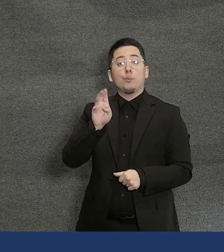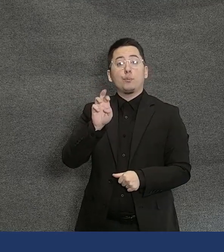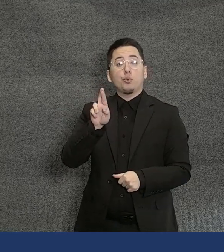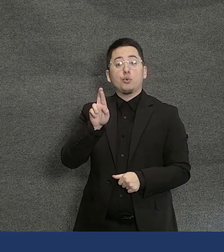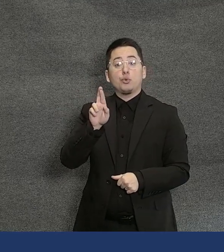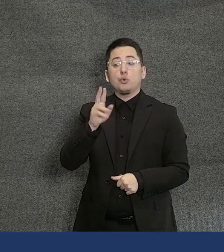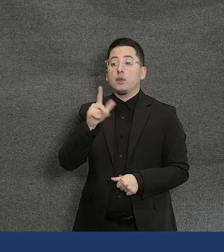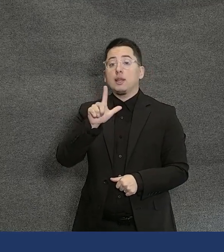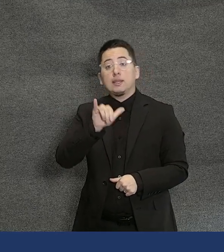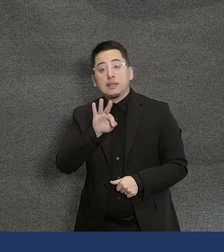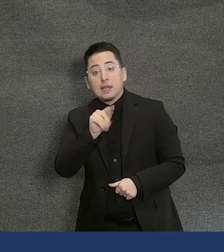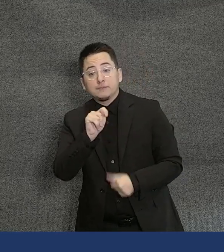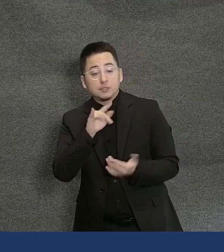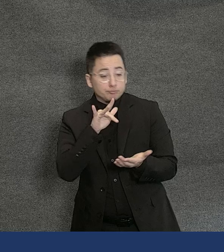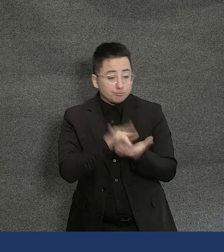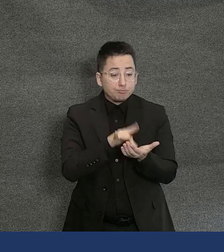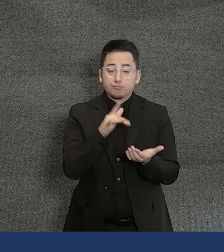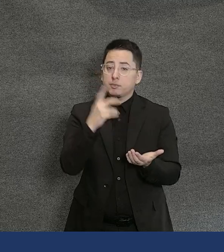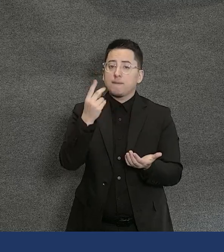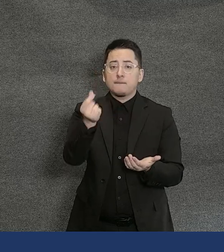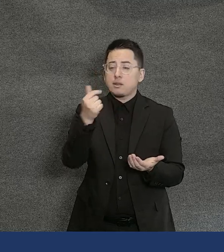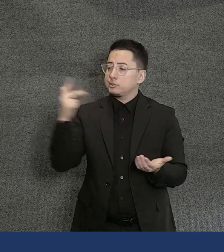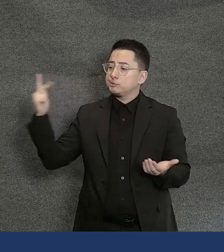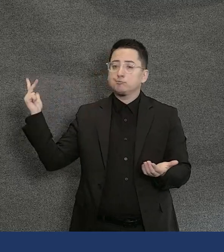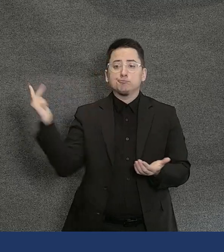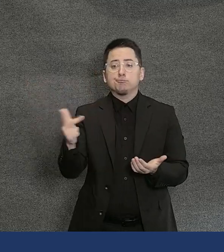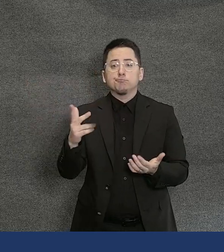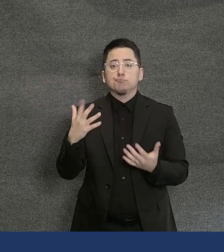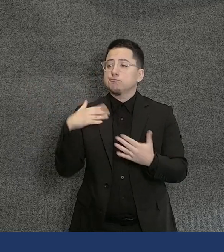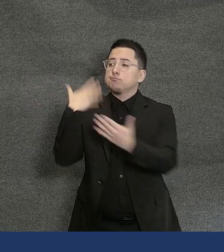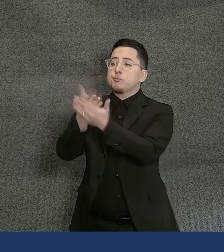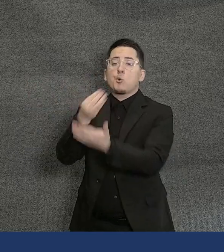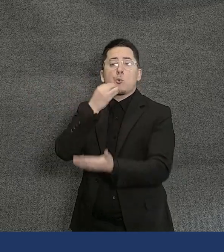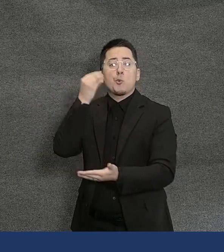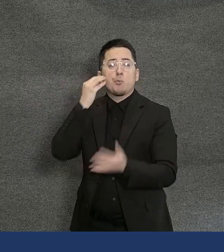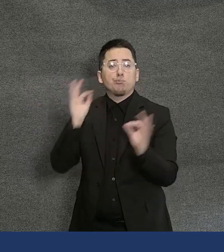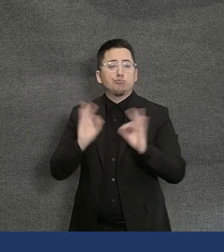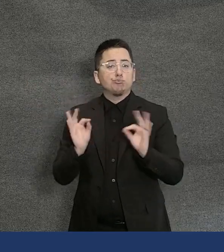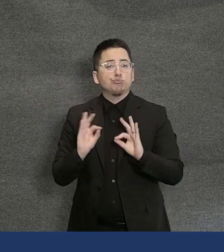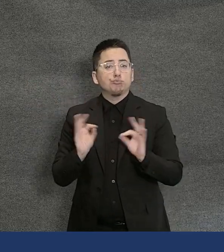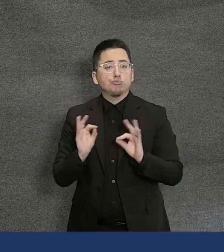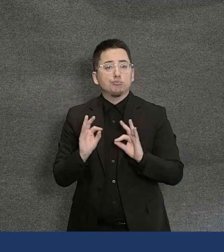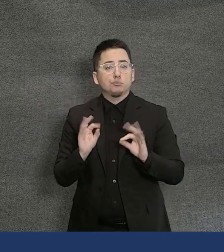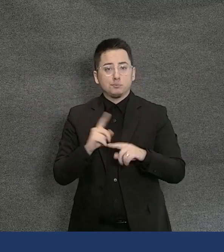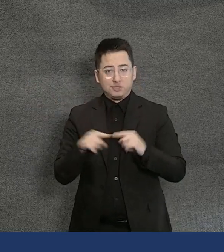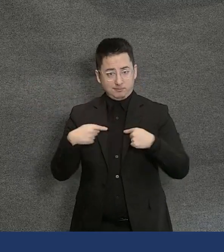and they could get home in cases like this. But, of course, I did not have that option